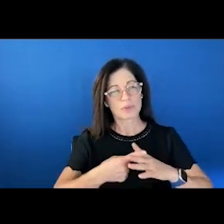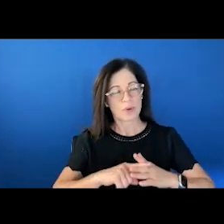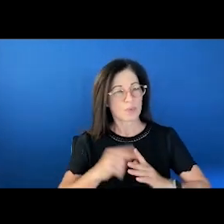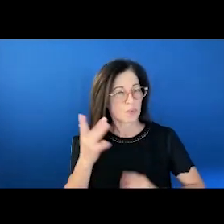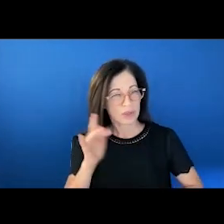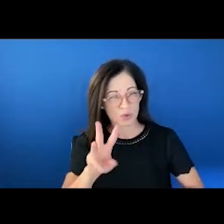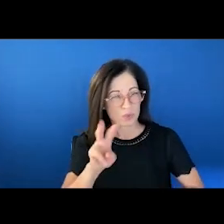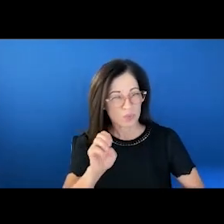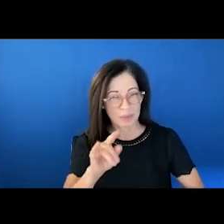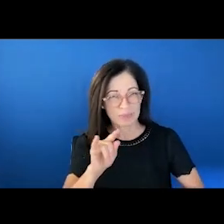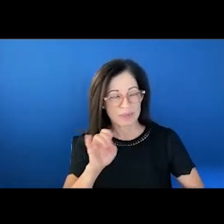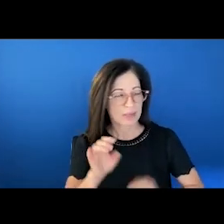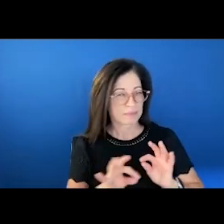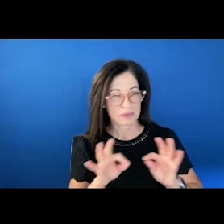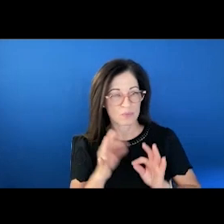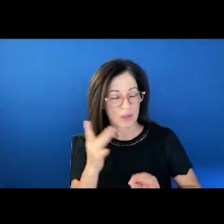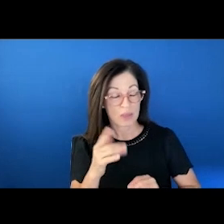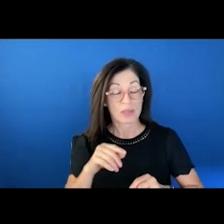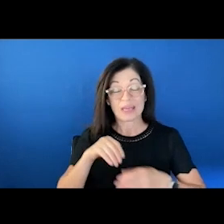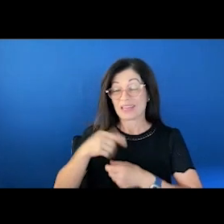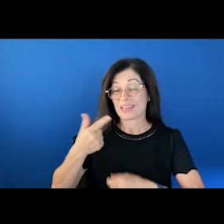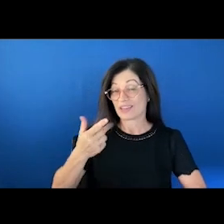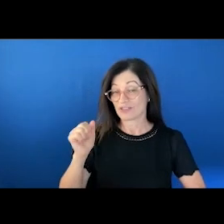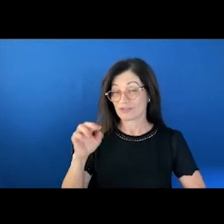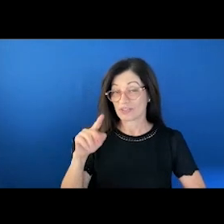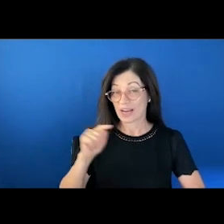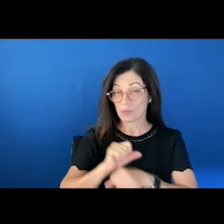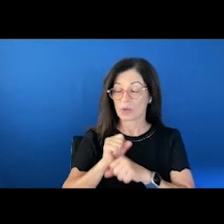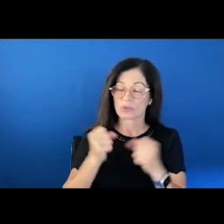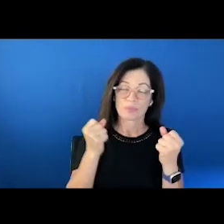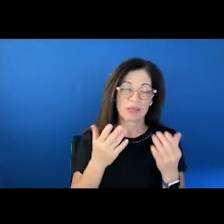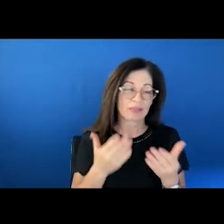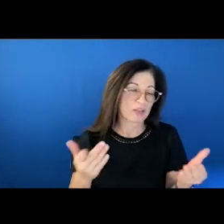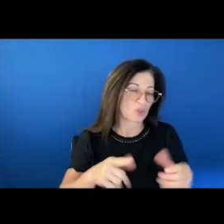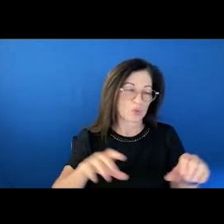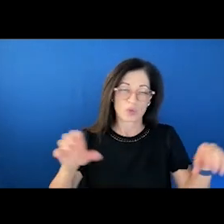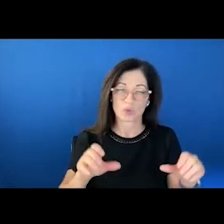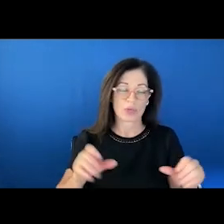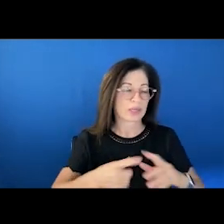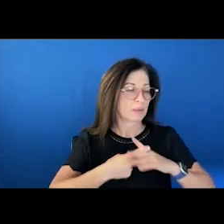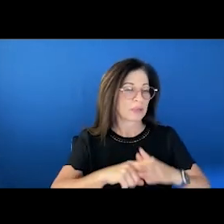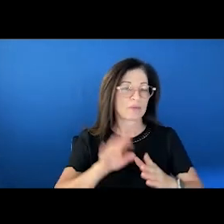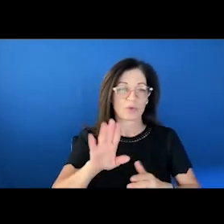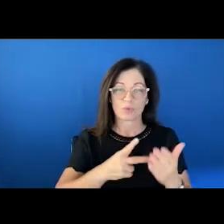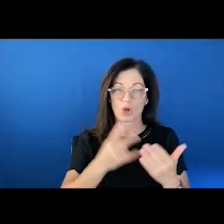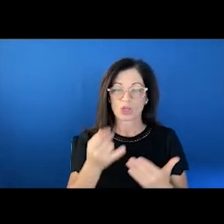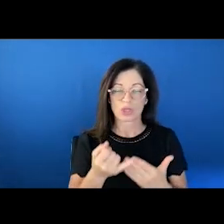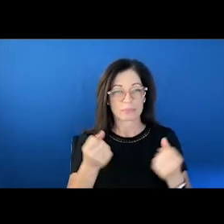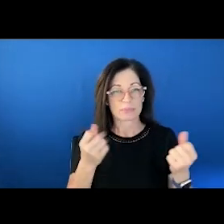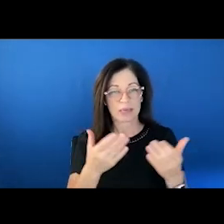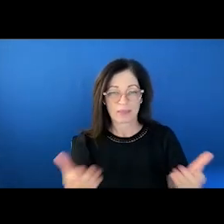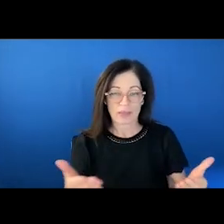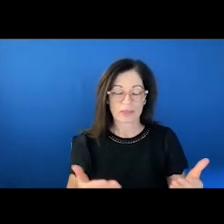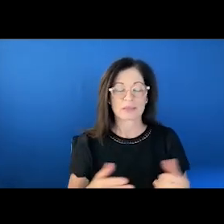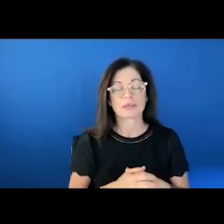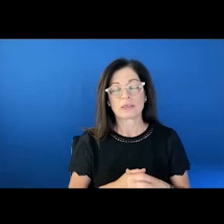matter? In grant work, there are so many things you are doing at the beginning of your project.